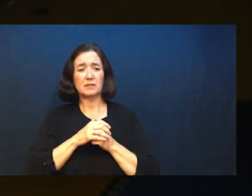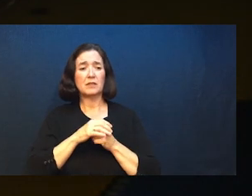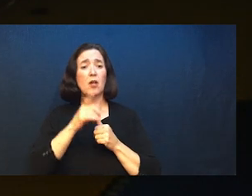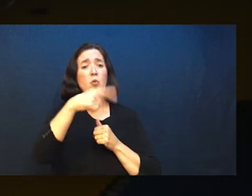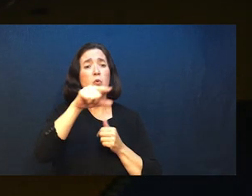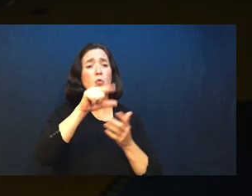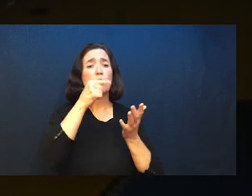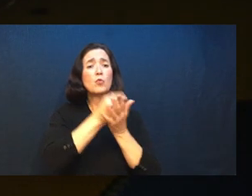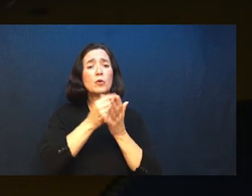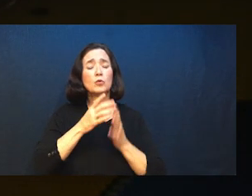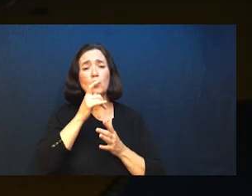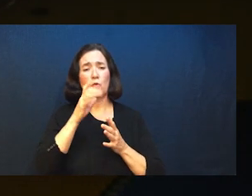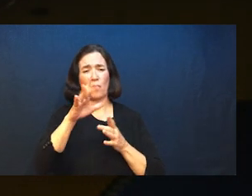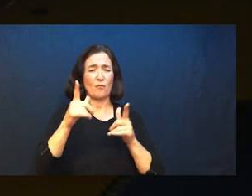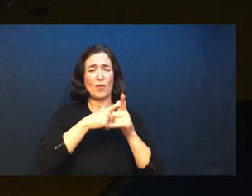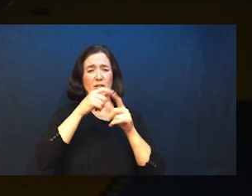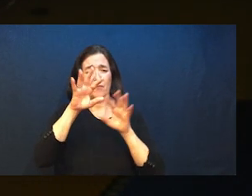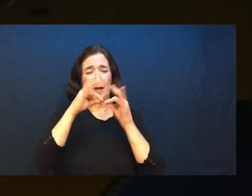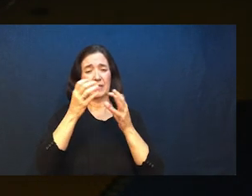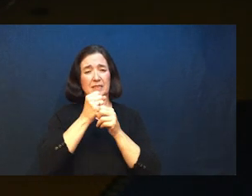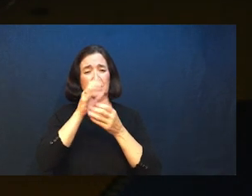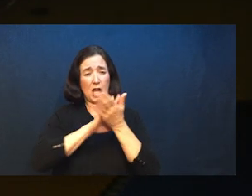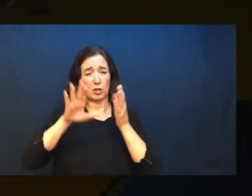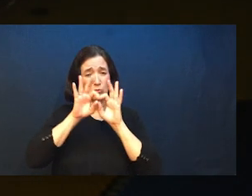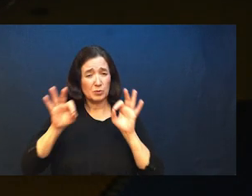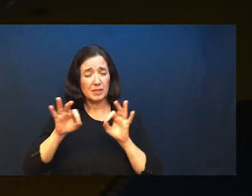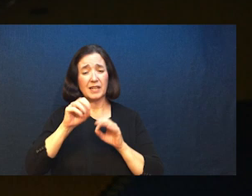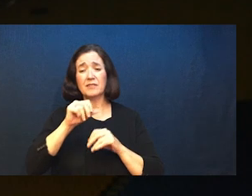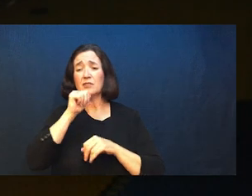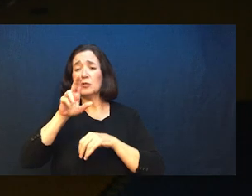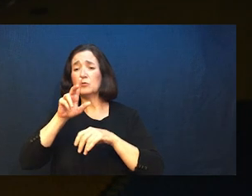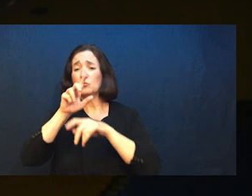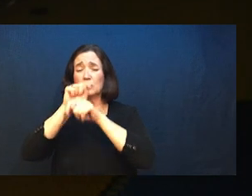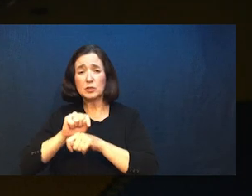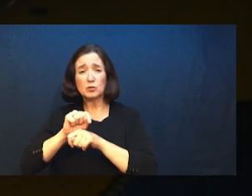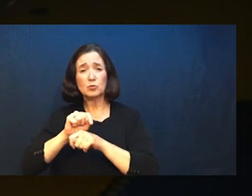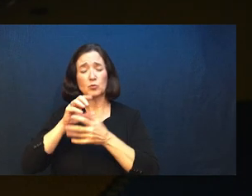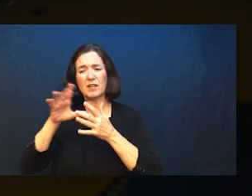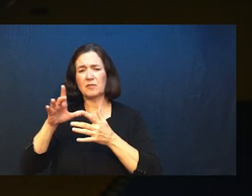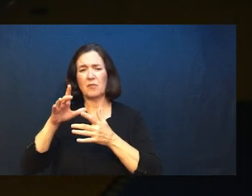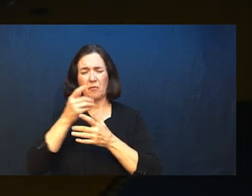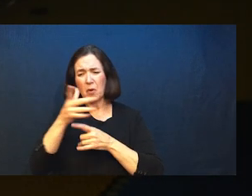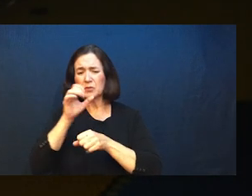I'm proud of our graduates who are the first in their families to receive college degrees. I'm proud of our non-traditional students who have have worked multiple jobs,